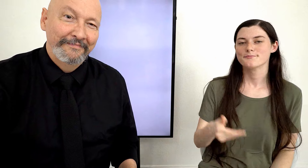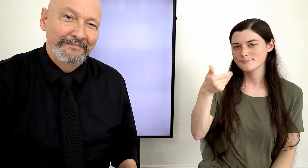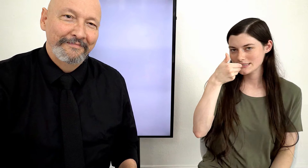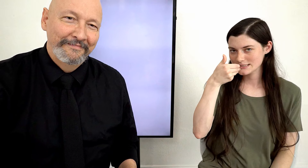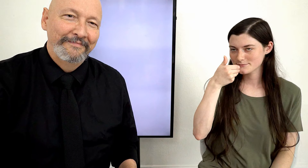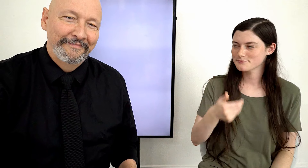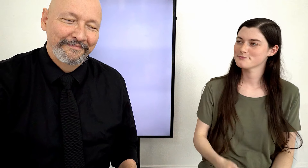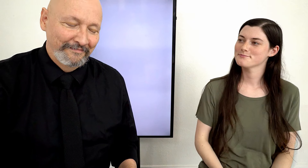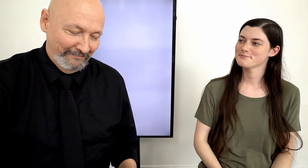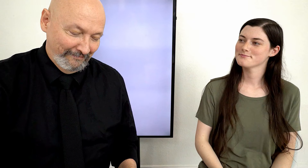pizza